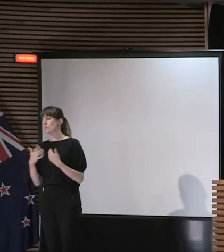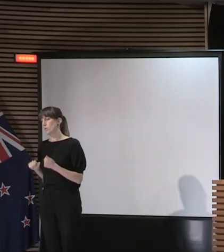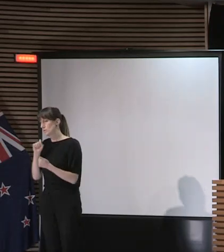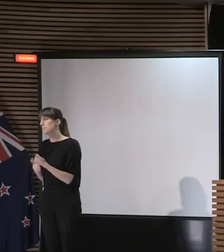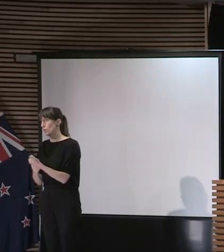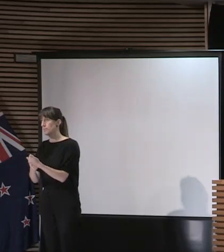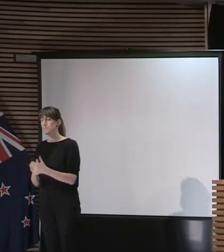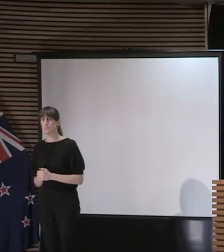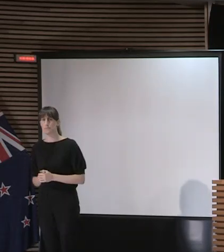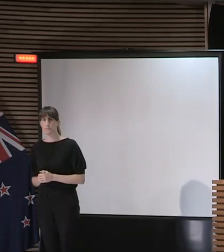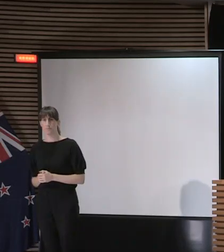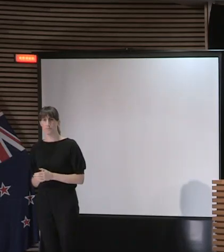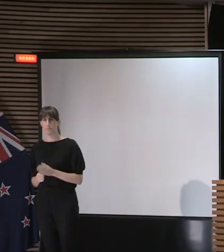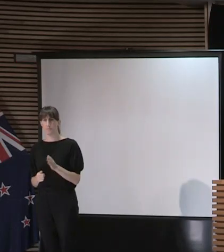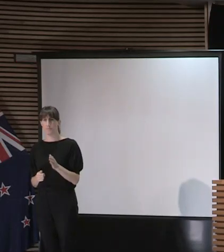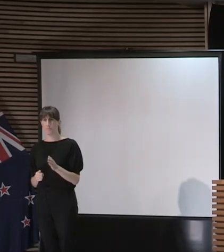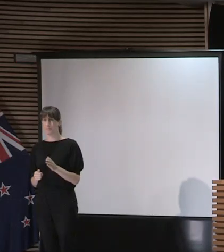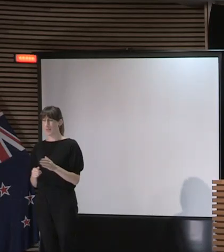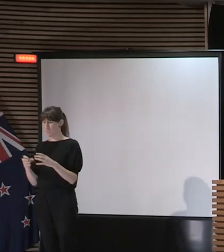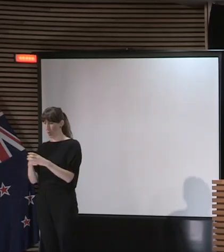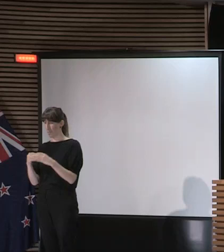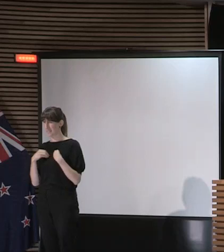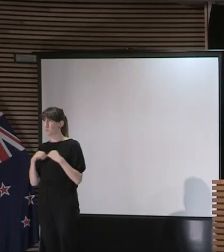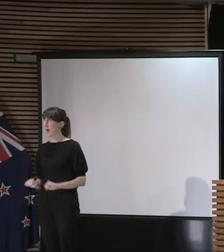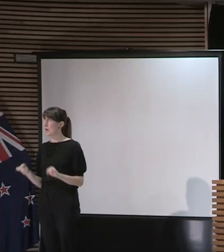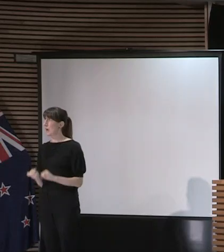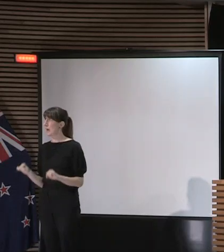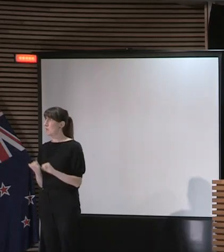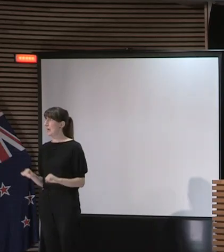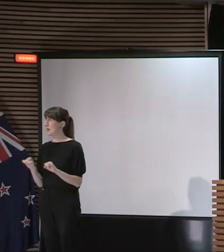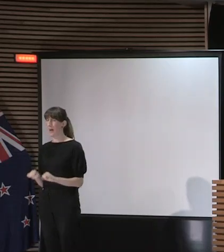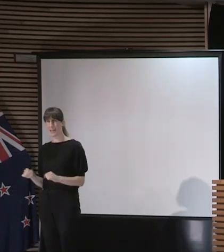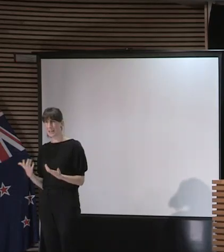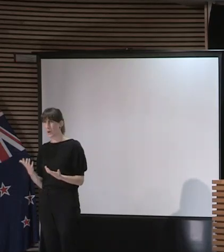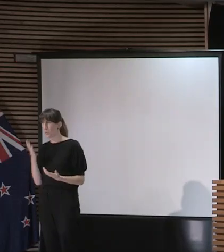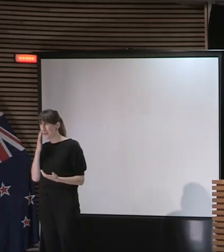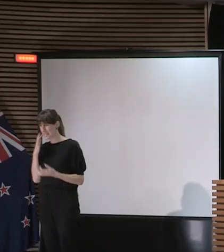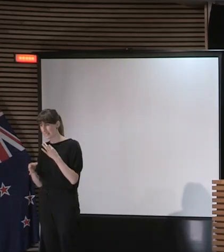supported as best we can. And last down the back.